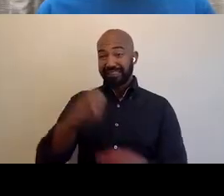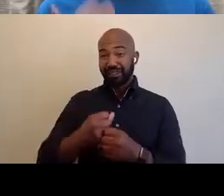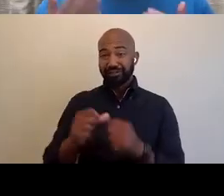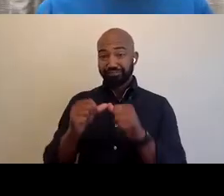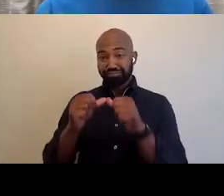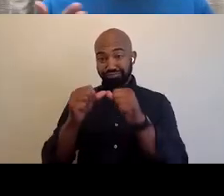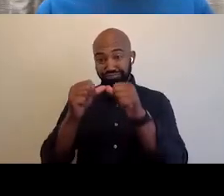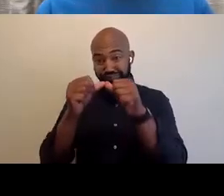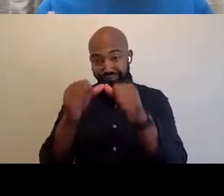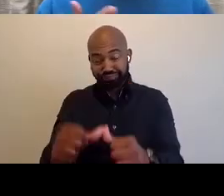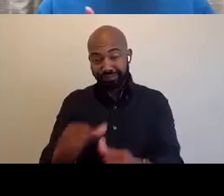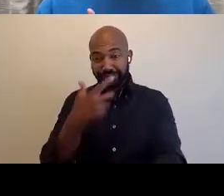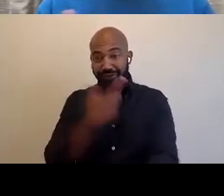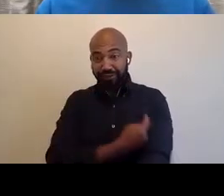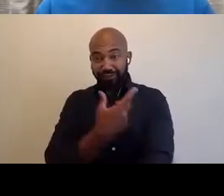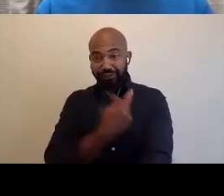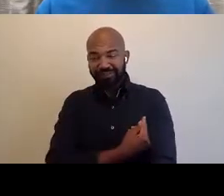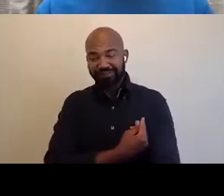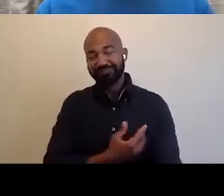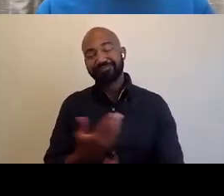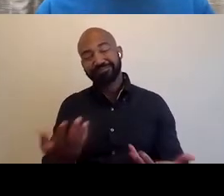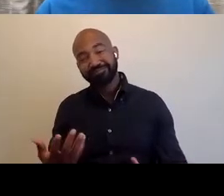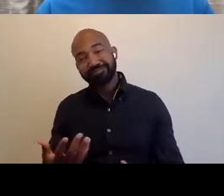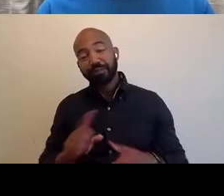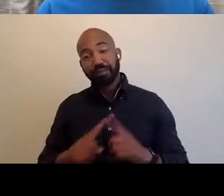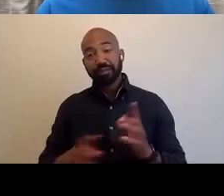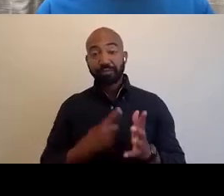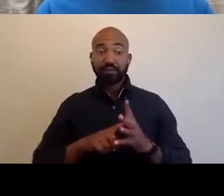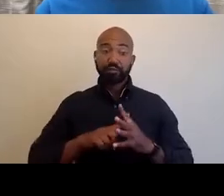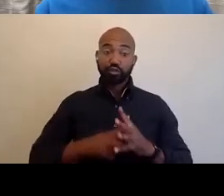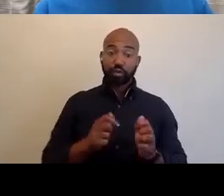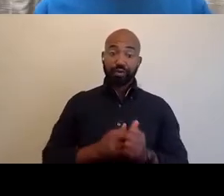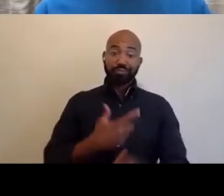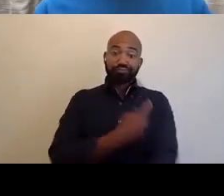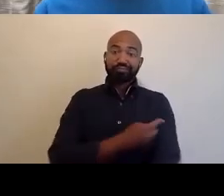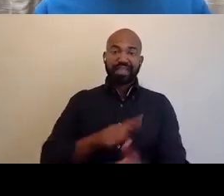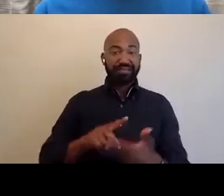and you can change different formulations. So that's important to understand. In some circumstances,